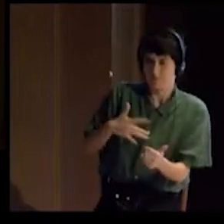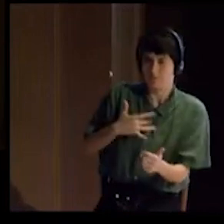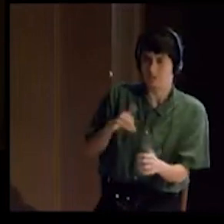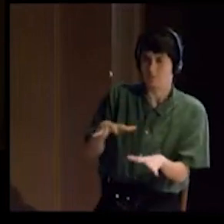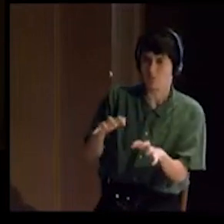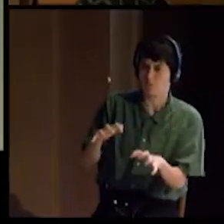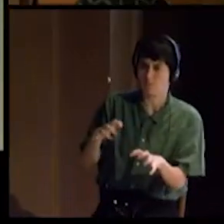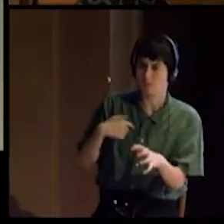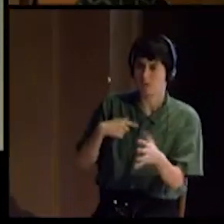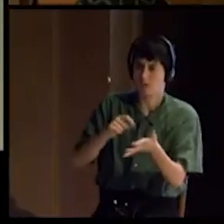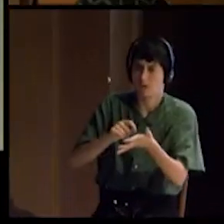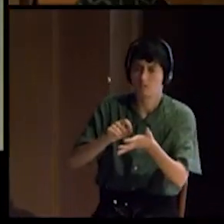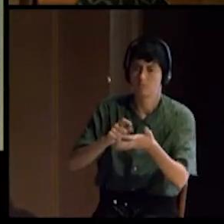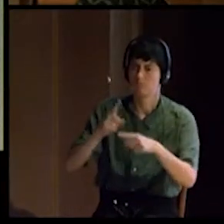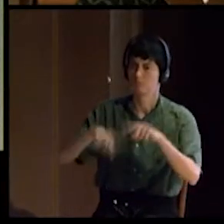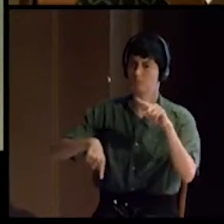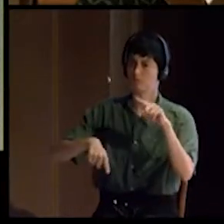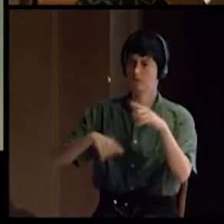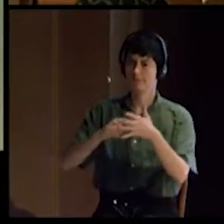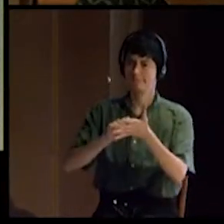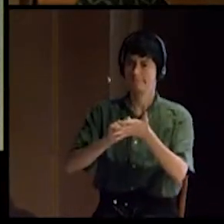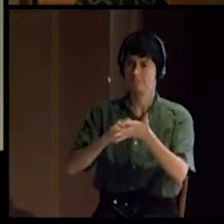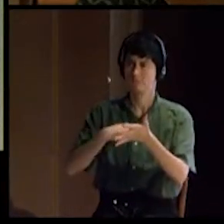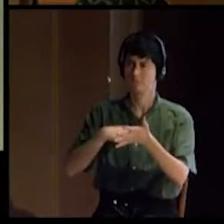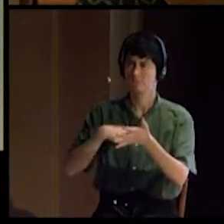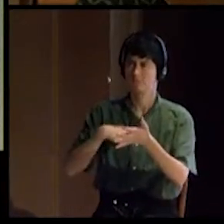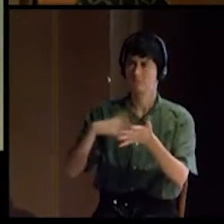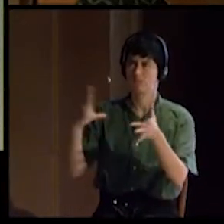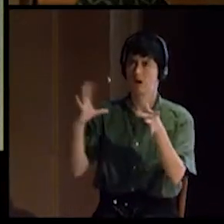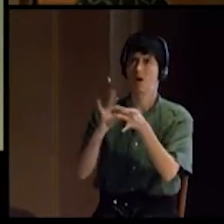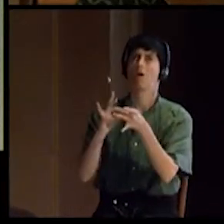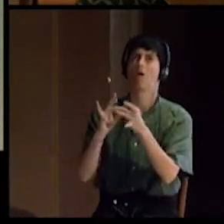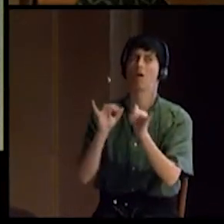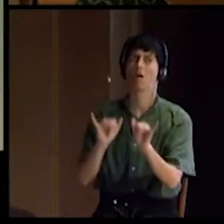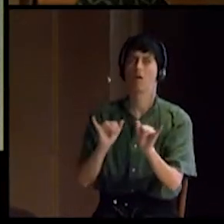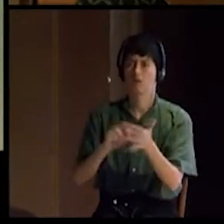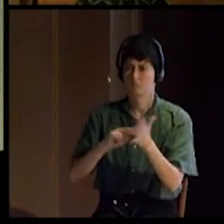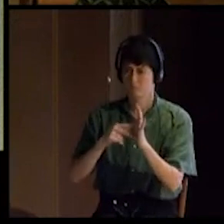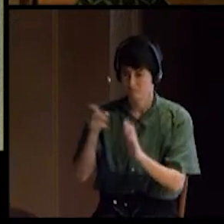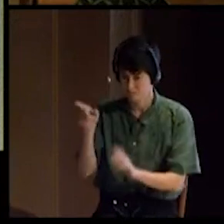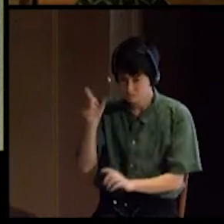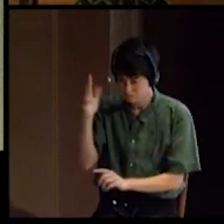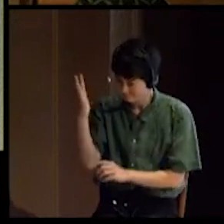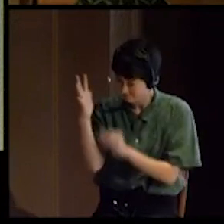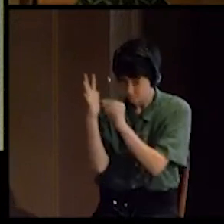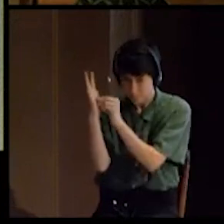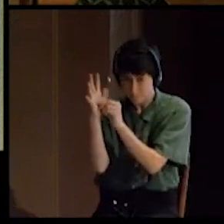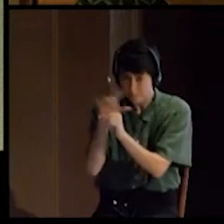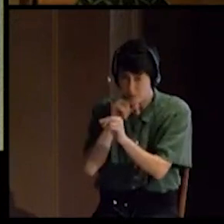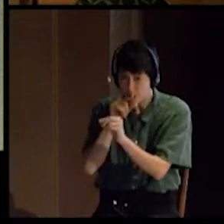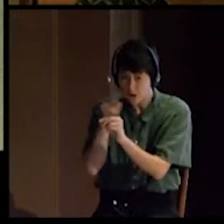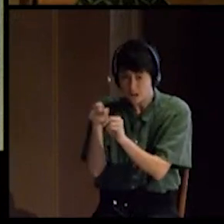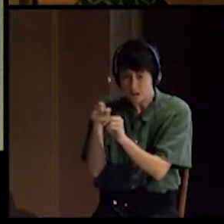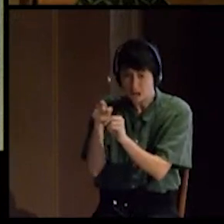that this bird was doing something incredible. So to give you reference, this bird is six grams in weight,